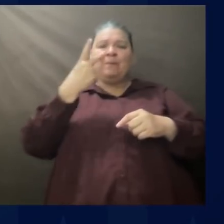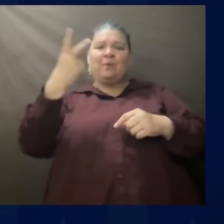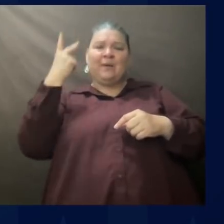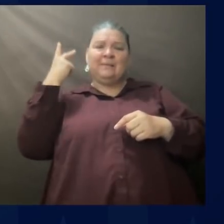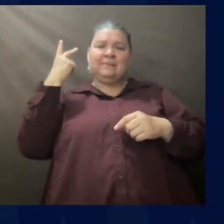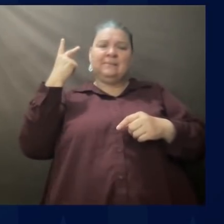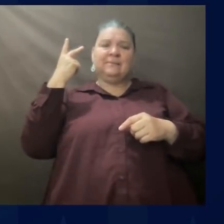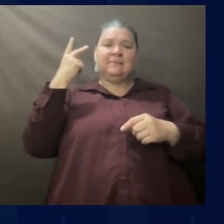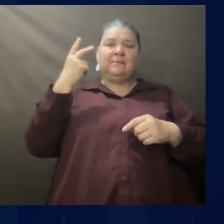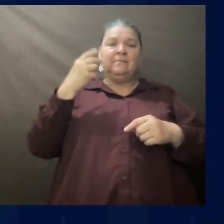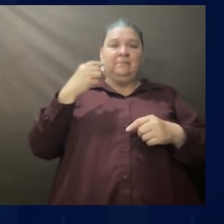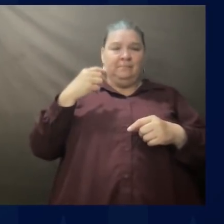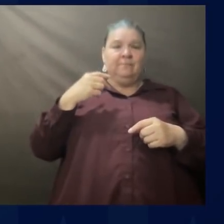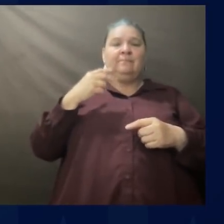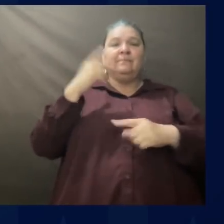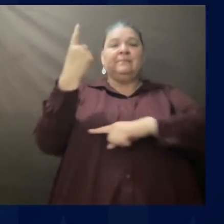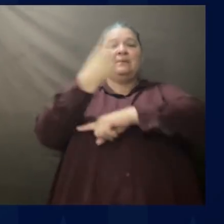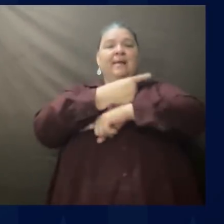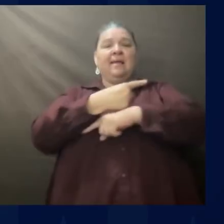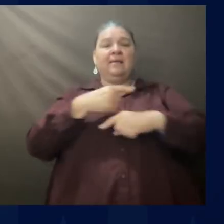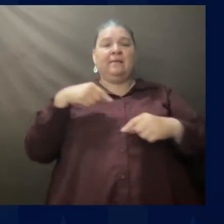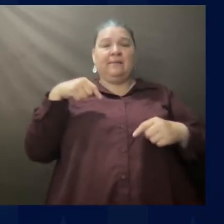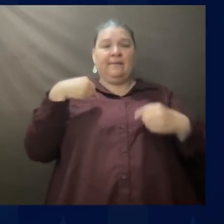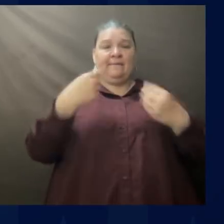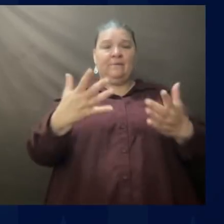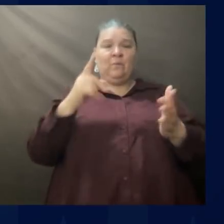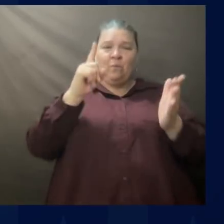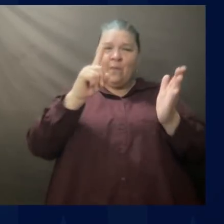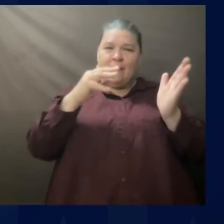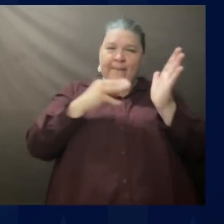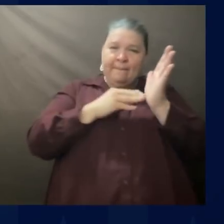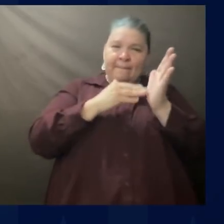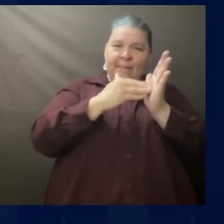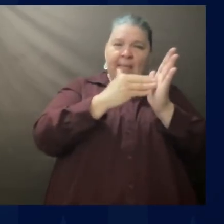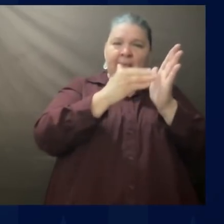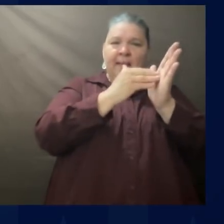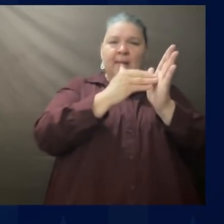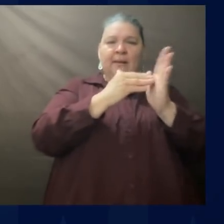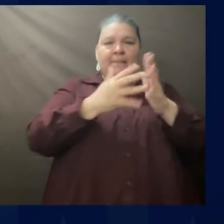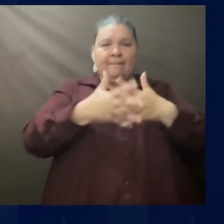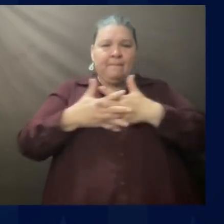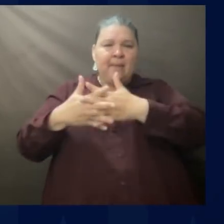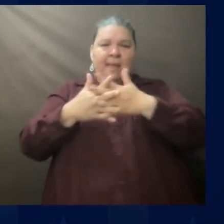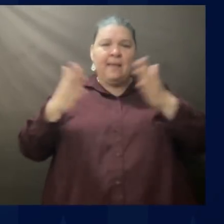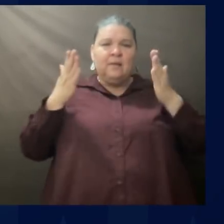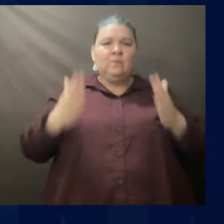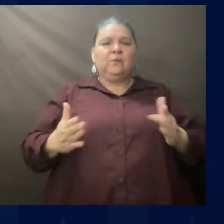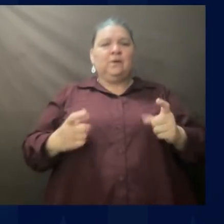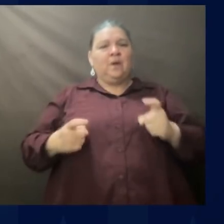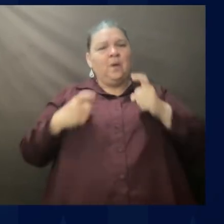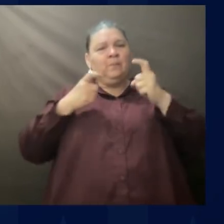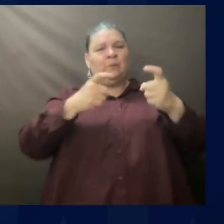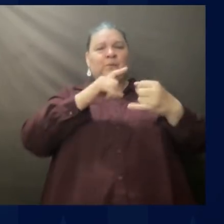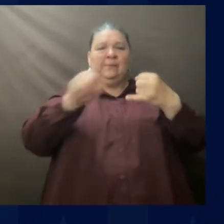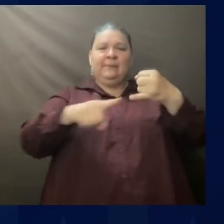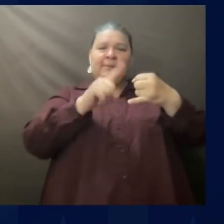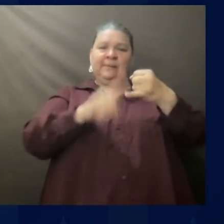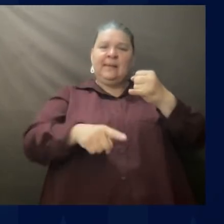who have given the last full measure of devotion in service to our country. Beginning with the founding of our nation,